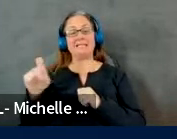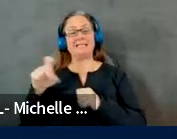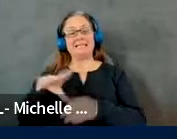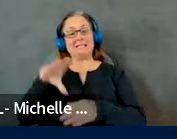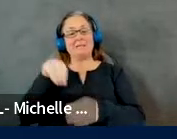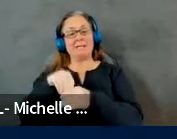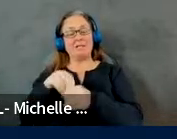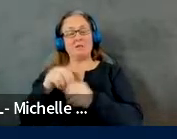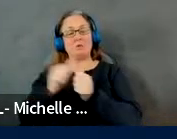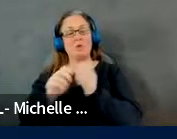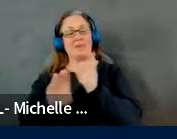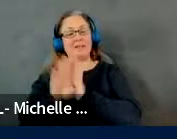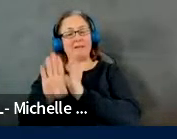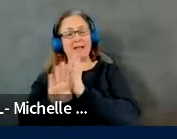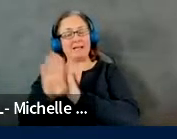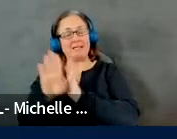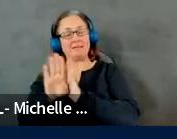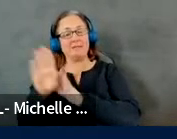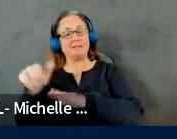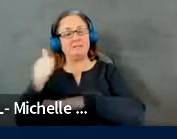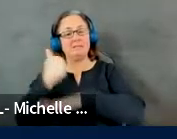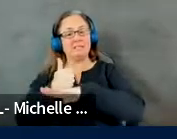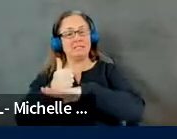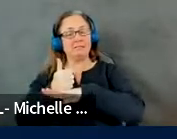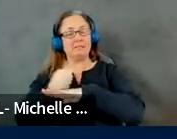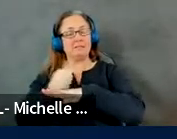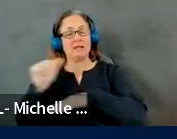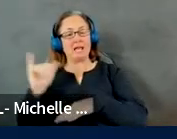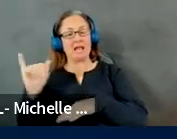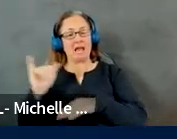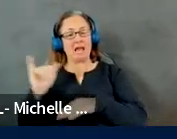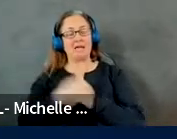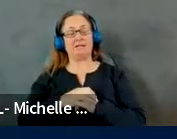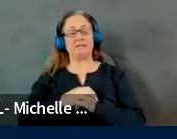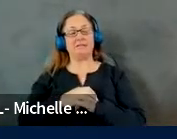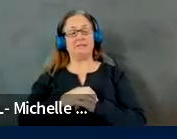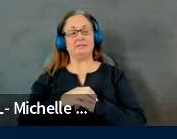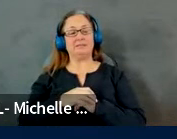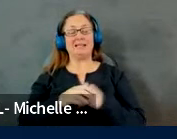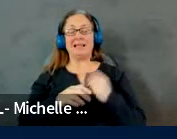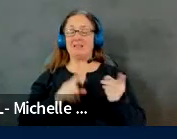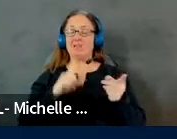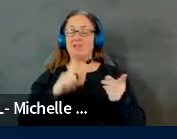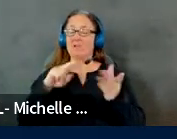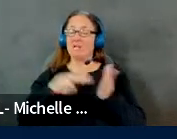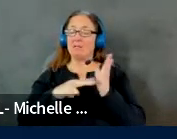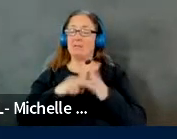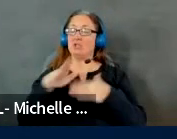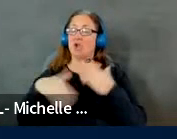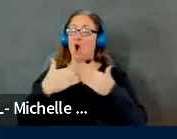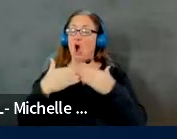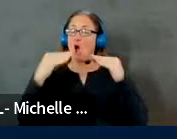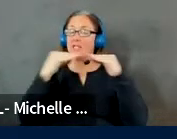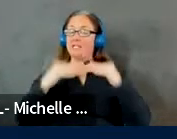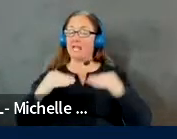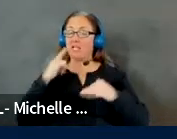in the development and implementation of AI. And this really means all stages of AI, including